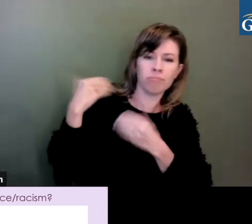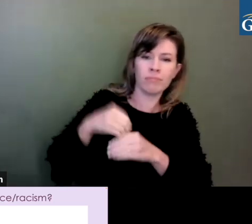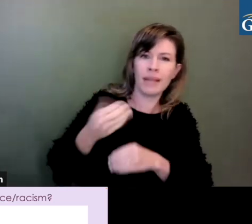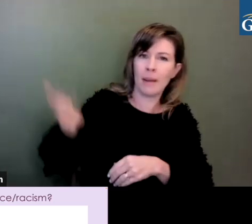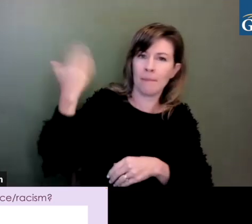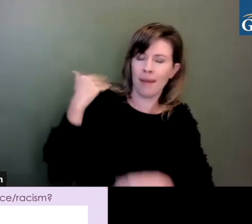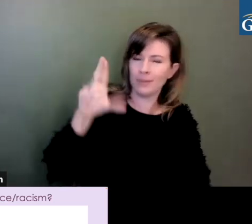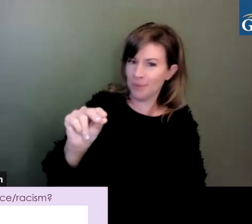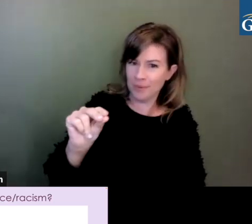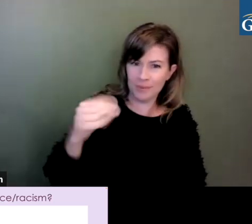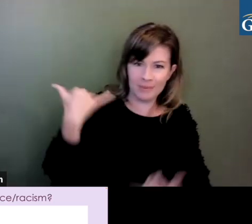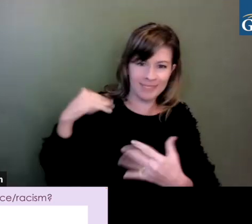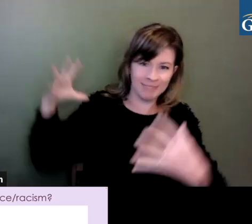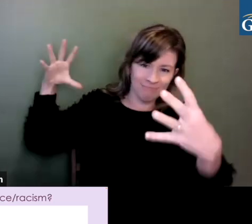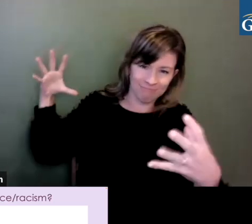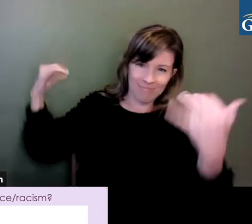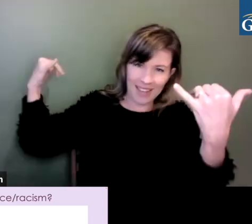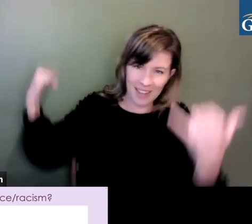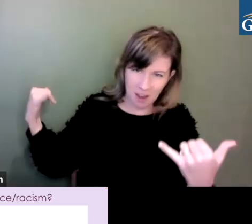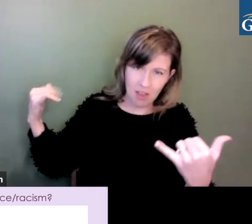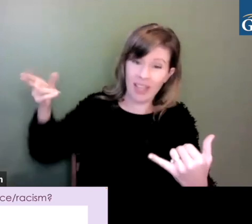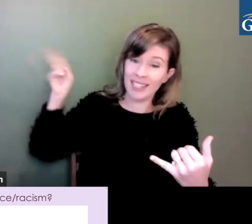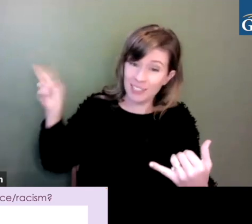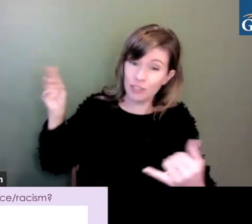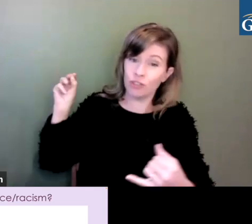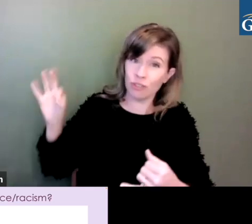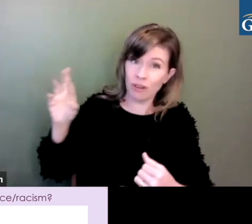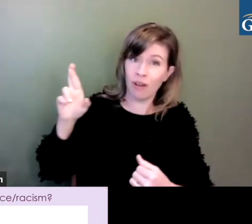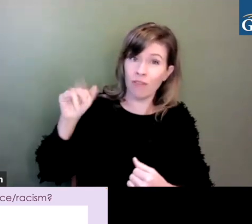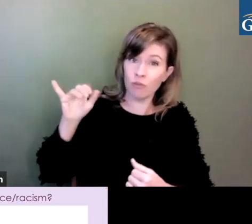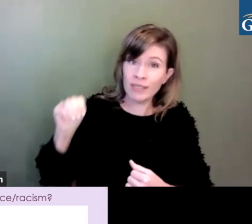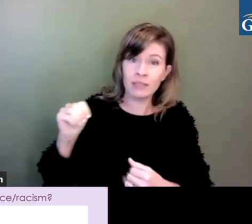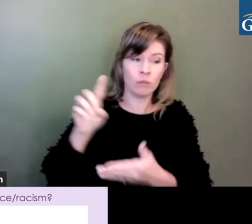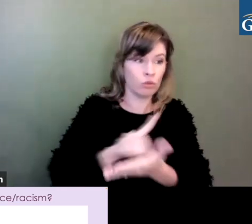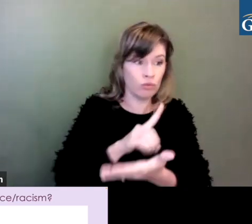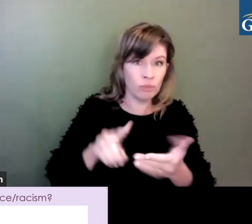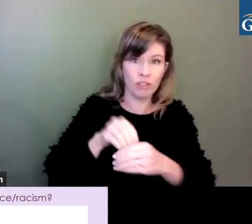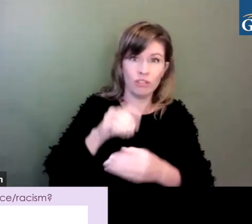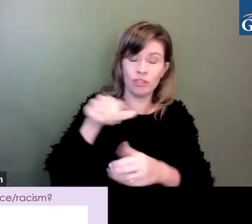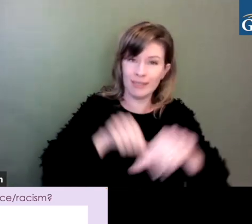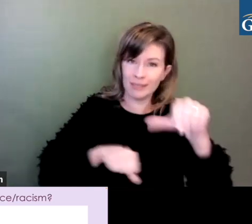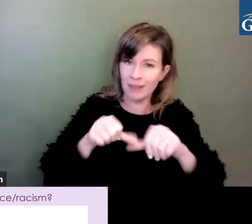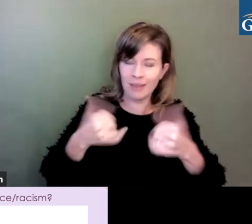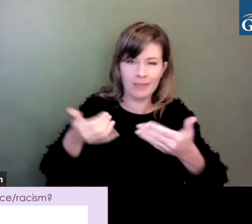the history of racism or the history of discrimination in science. We talk much less about how it operates and